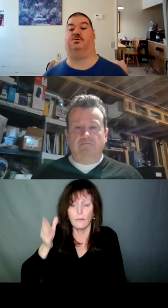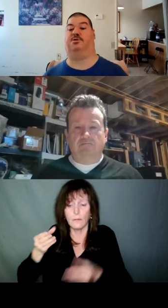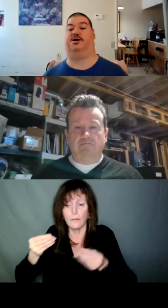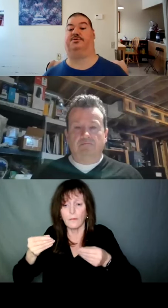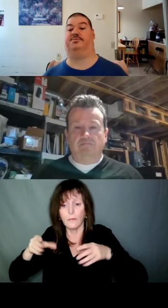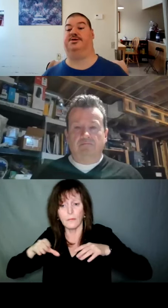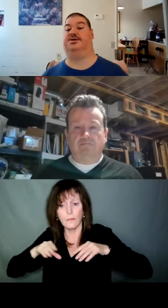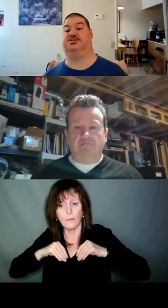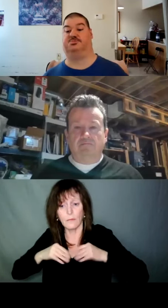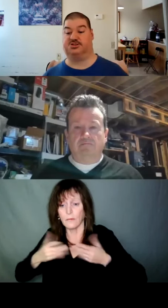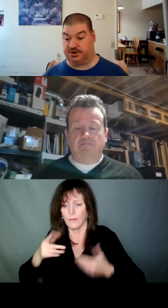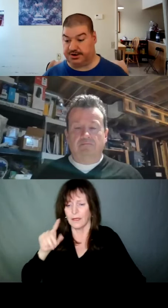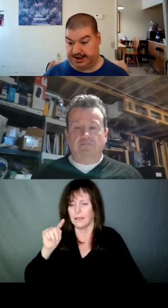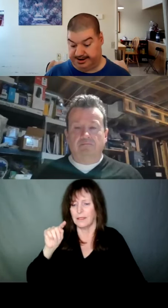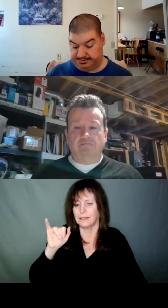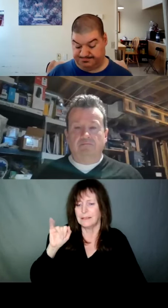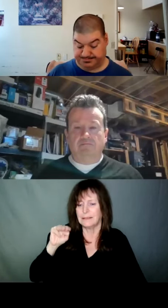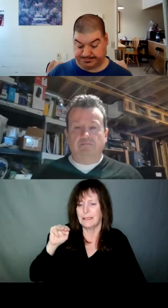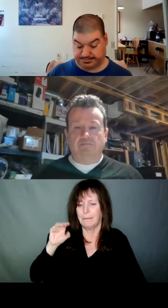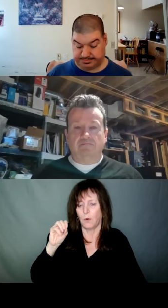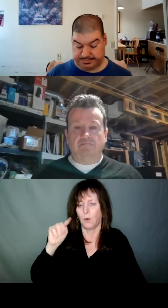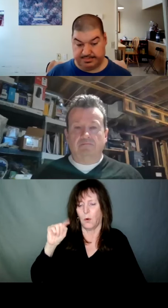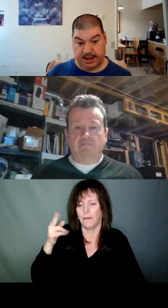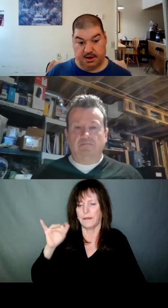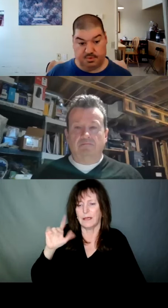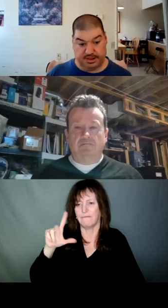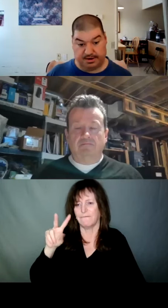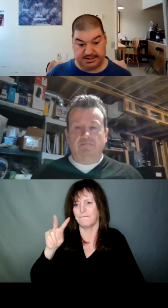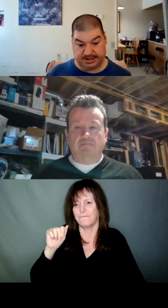of